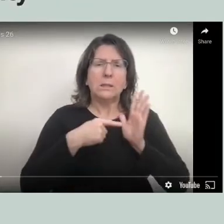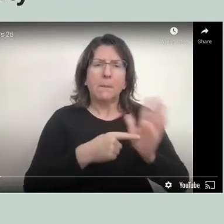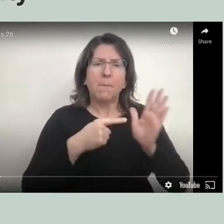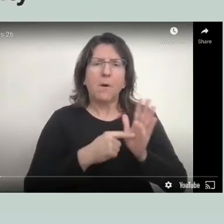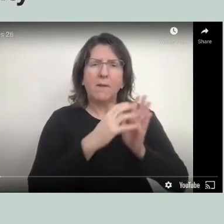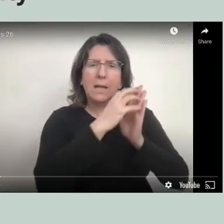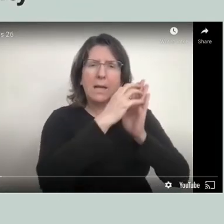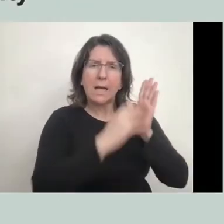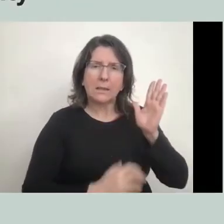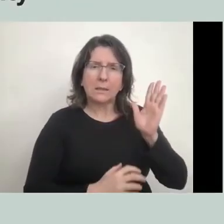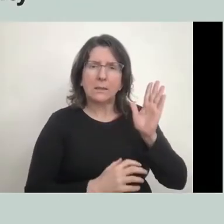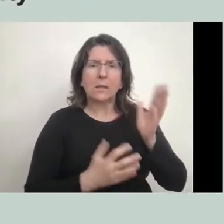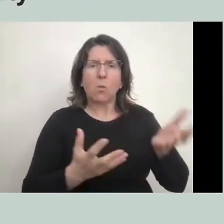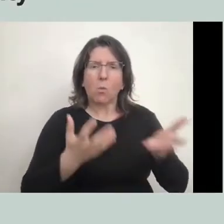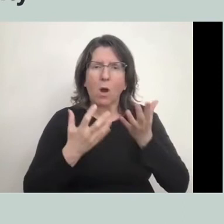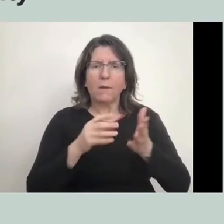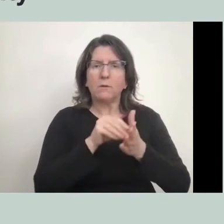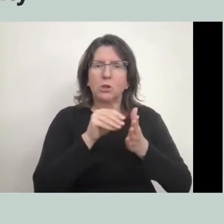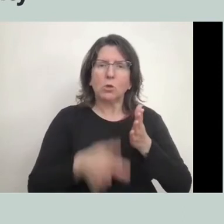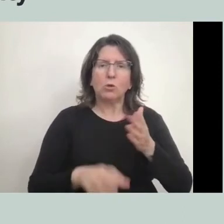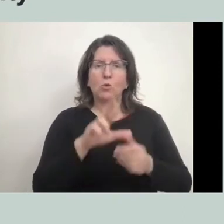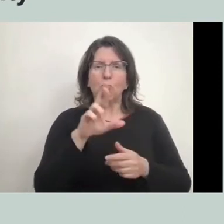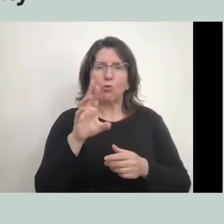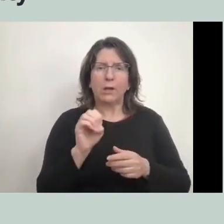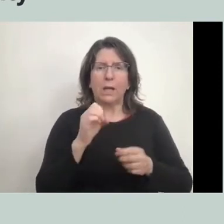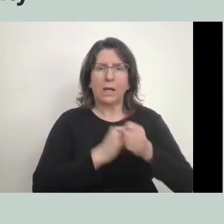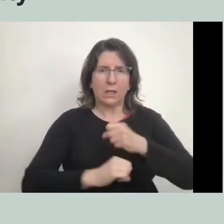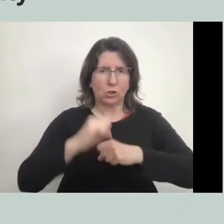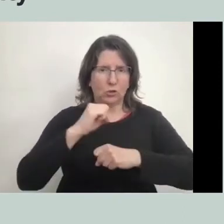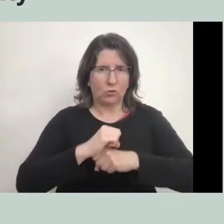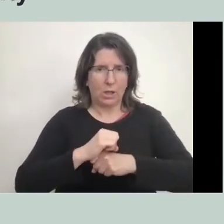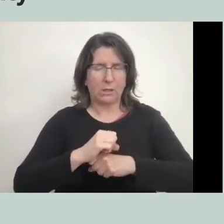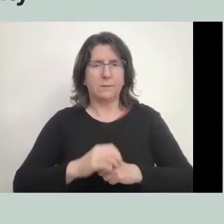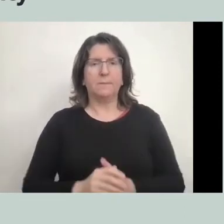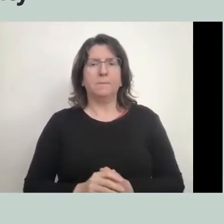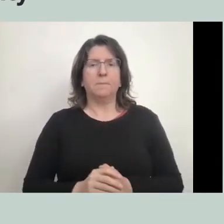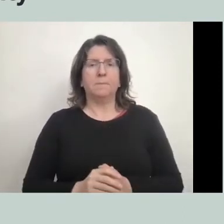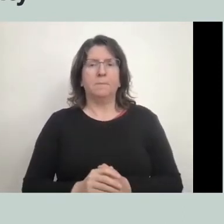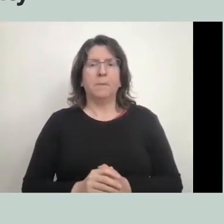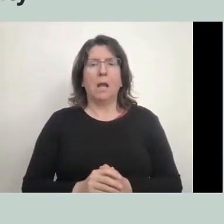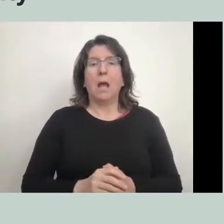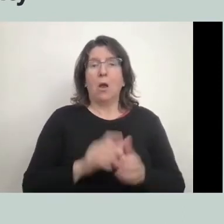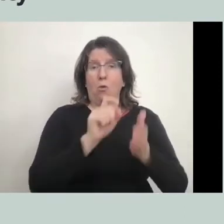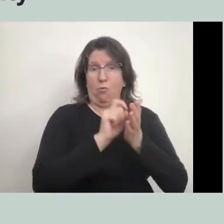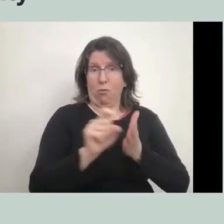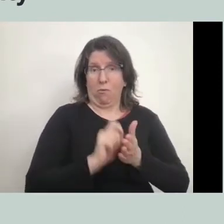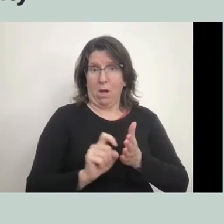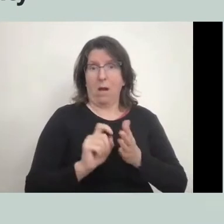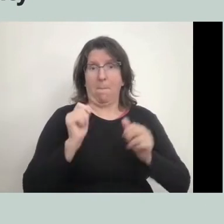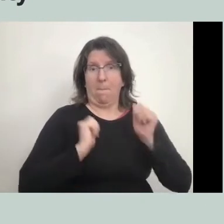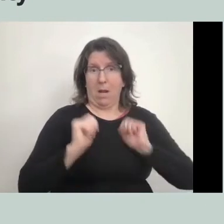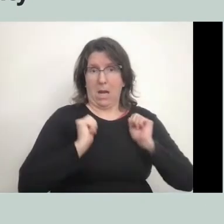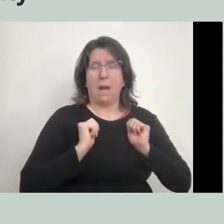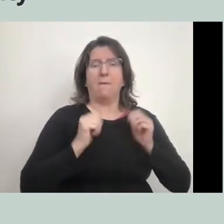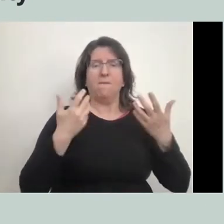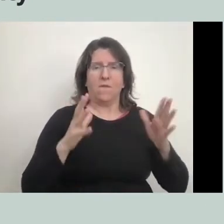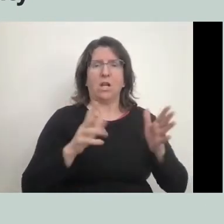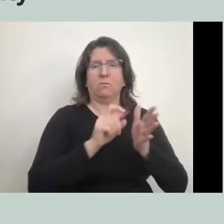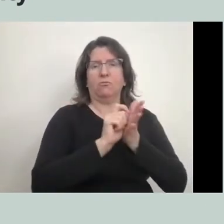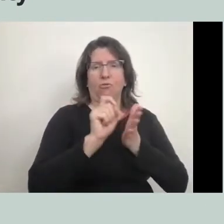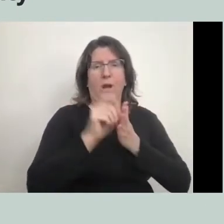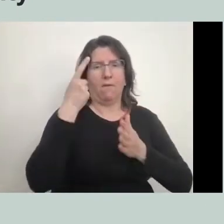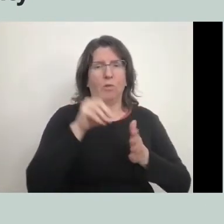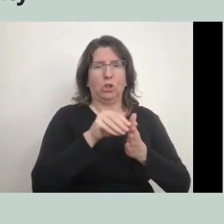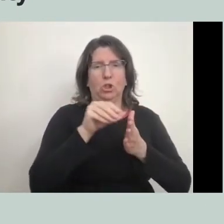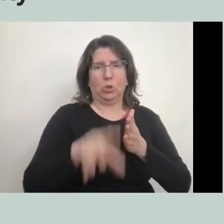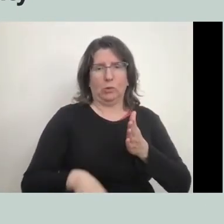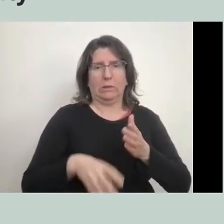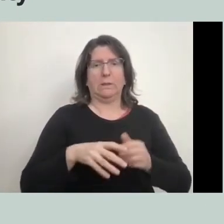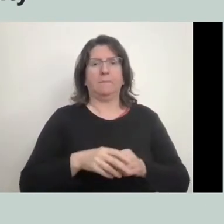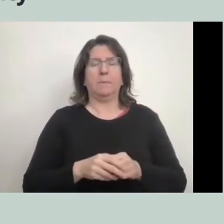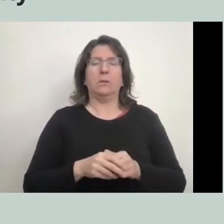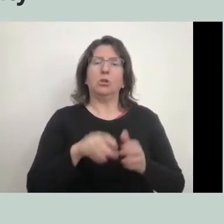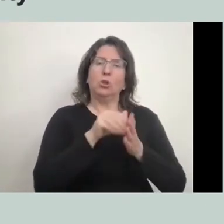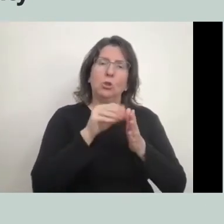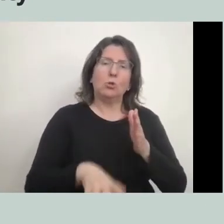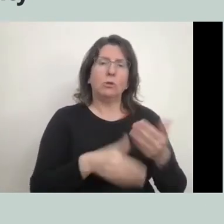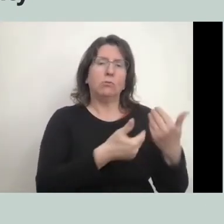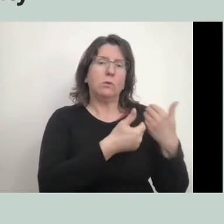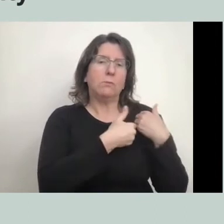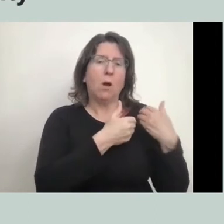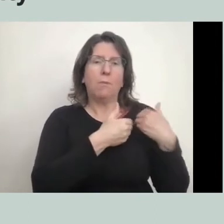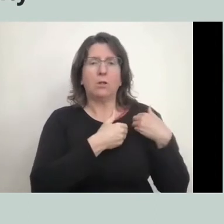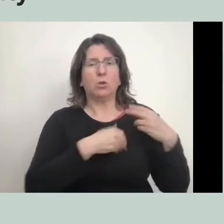This is the text I want the students to reconstruct. I wrote a play for the students.